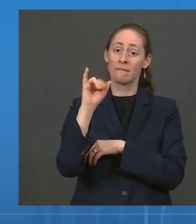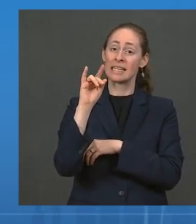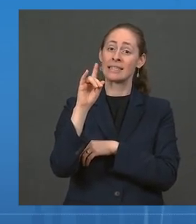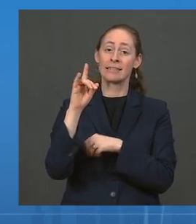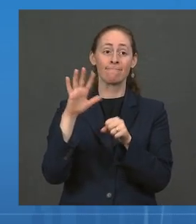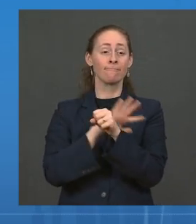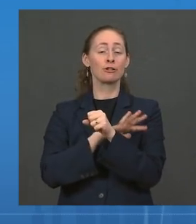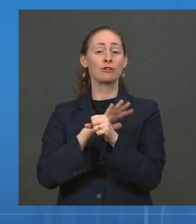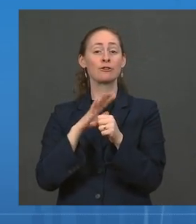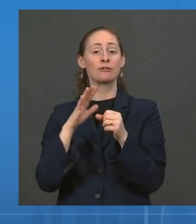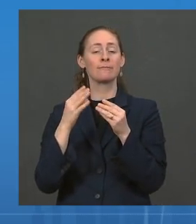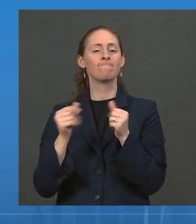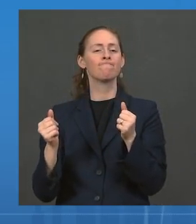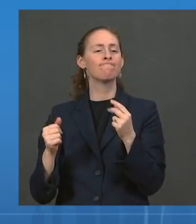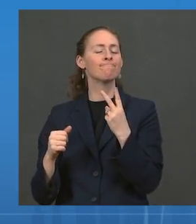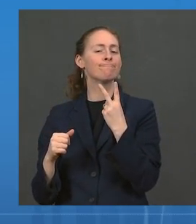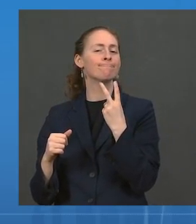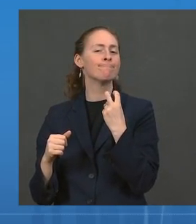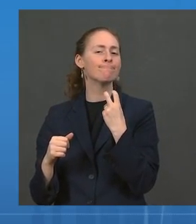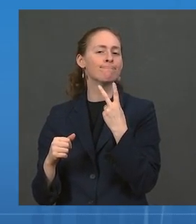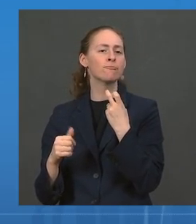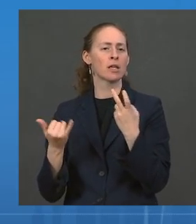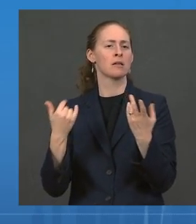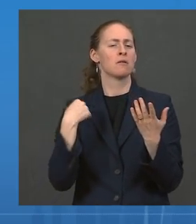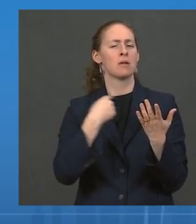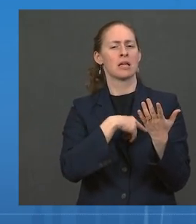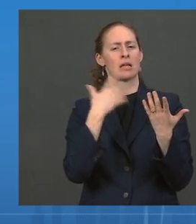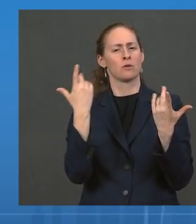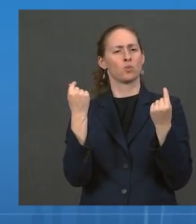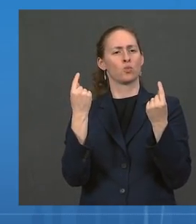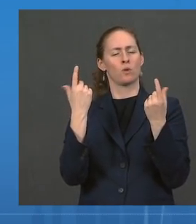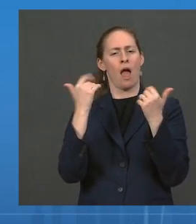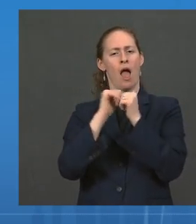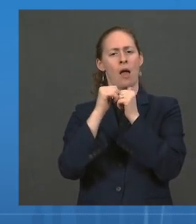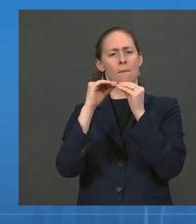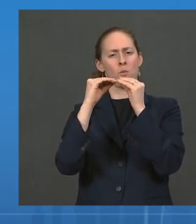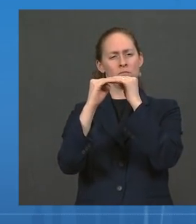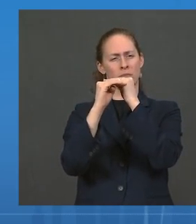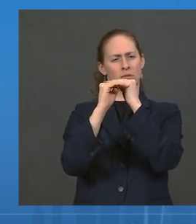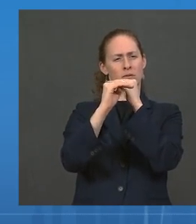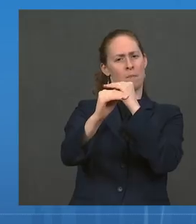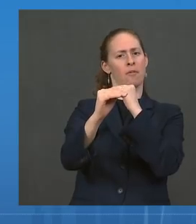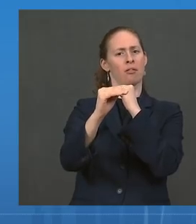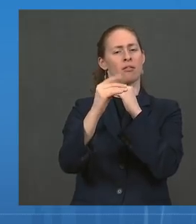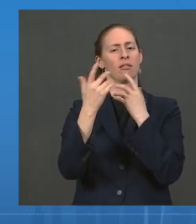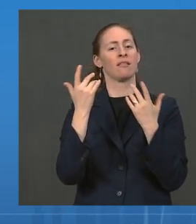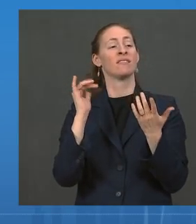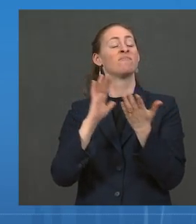At what level of control are you going to accept it in its endemicity? And as far as we're concerned,